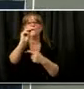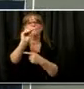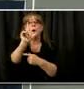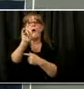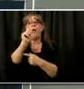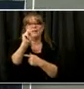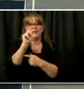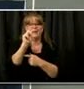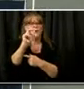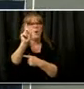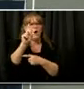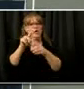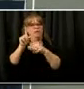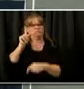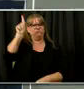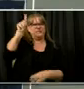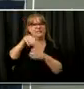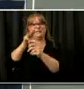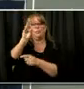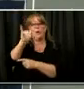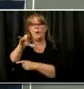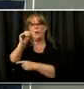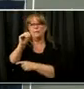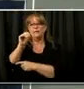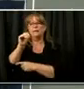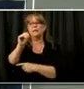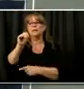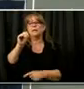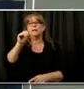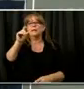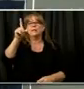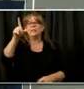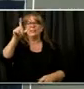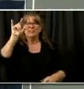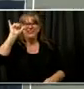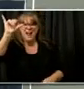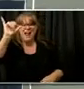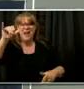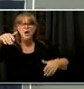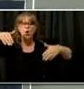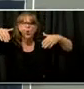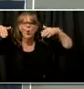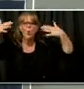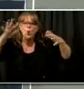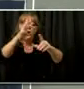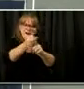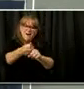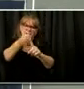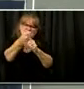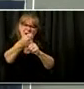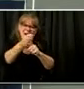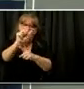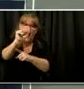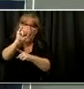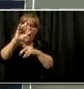air really is affecting northern Colorado. It is 77, 950 acres and only two percent contained